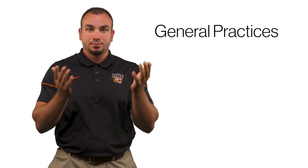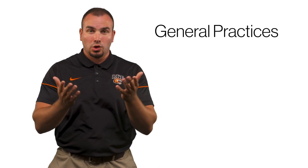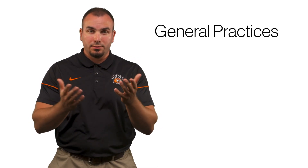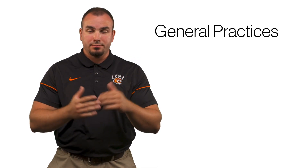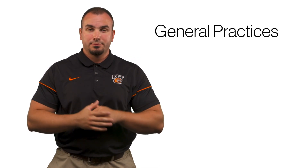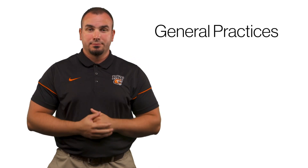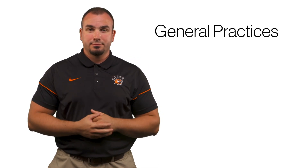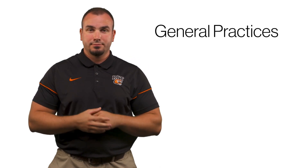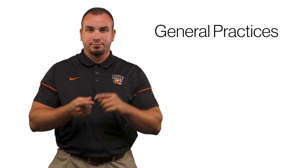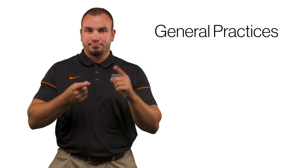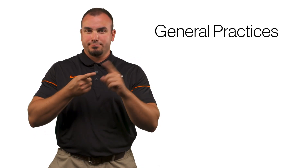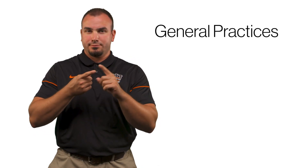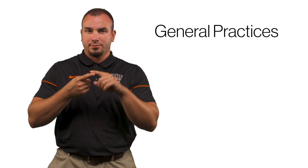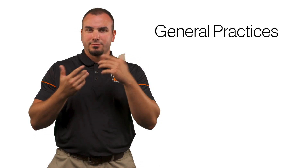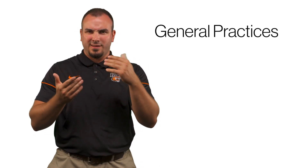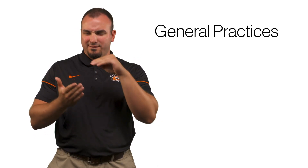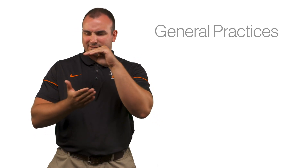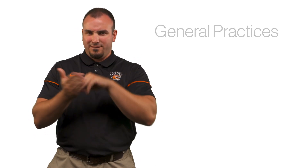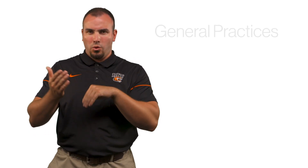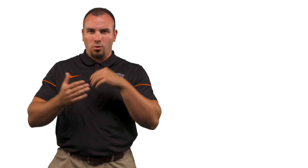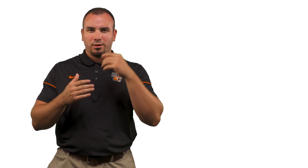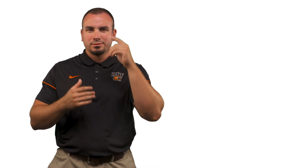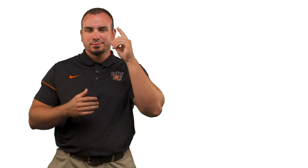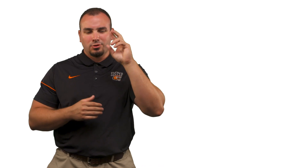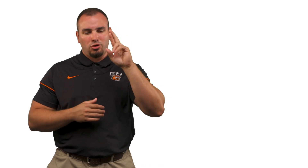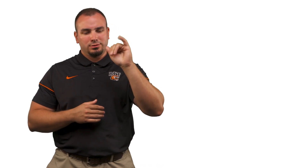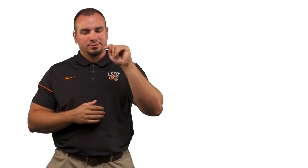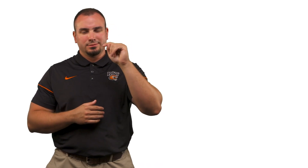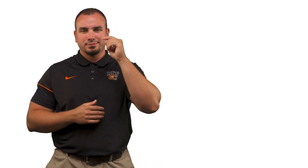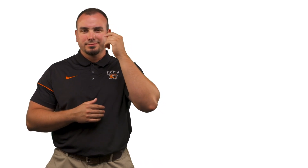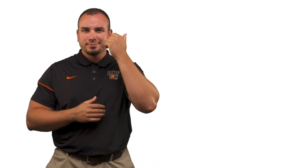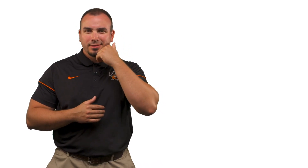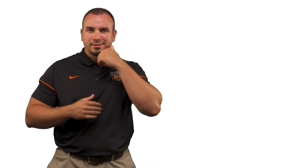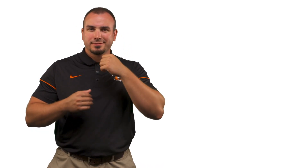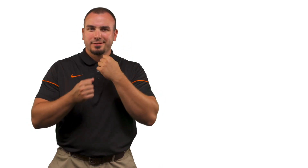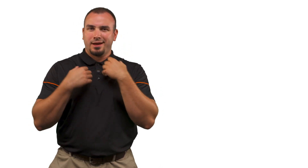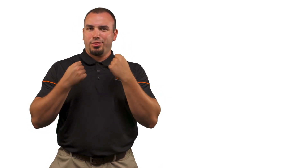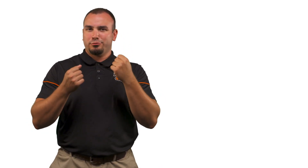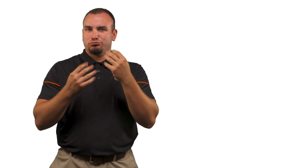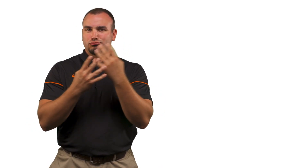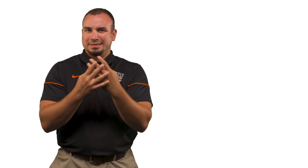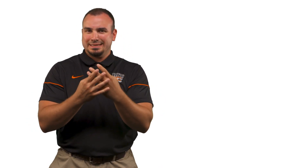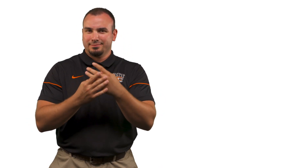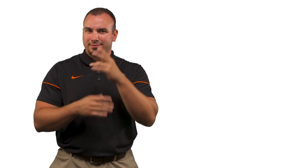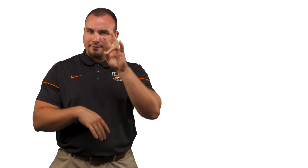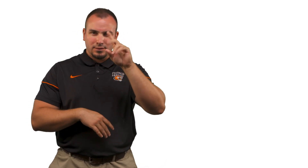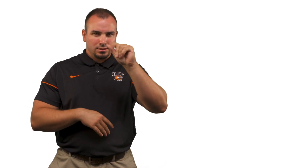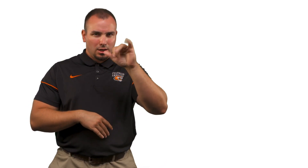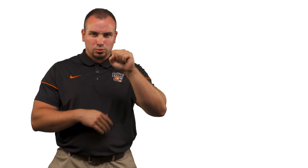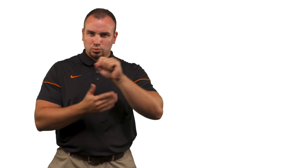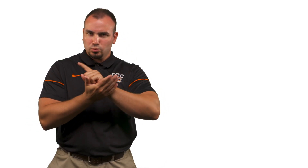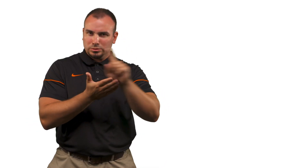General Practices Fill out the RIT Daily Heath Screen 7